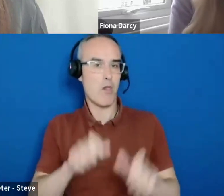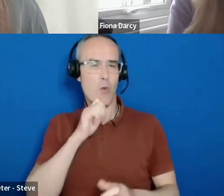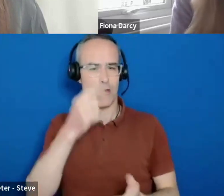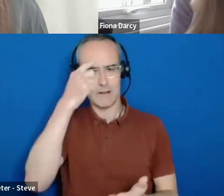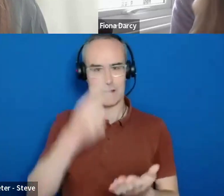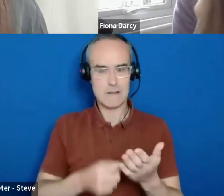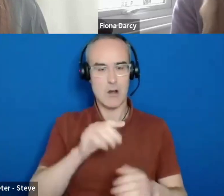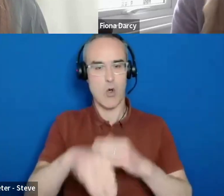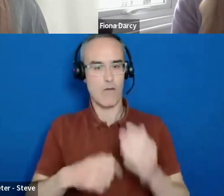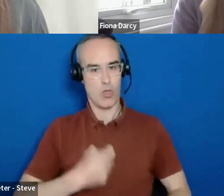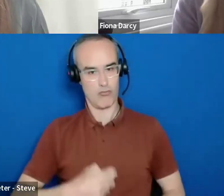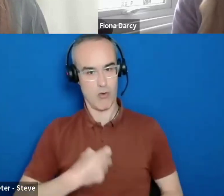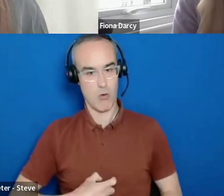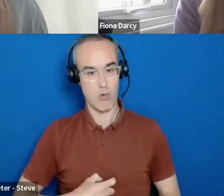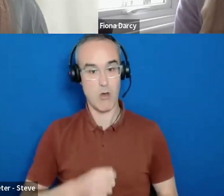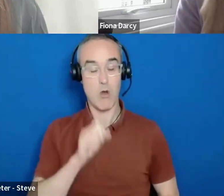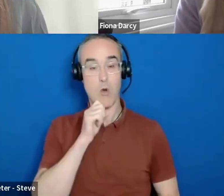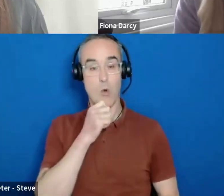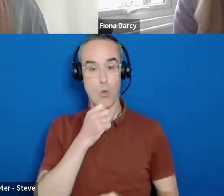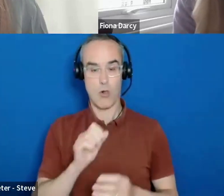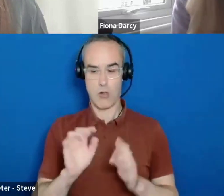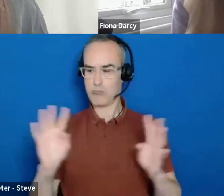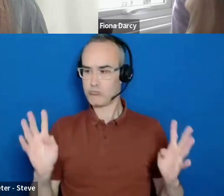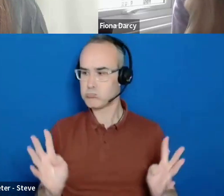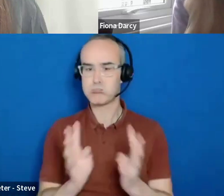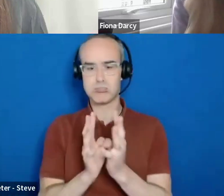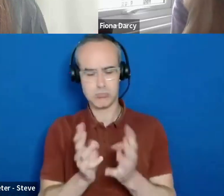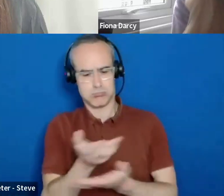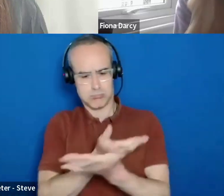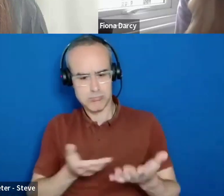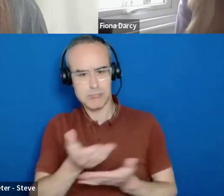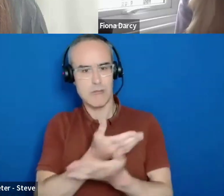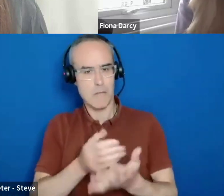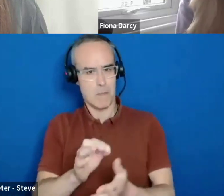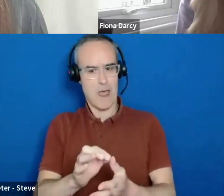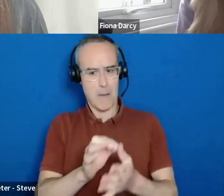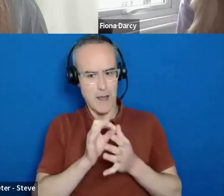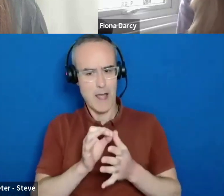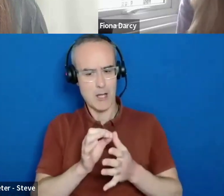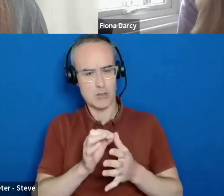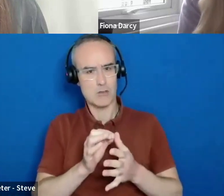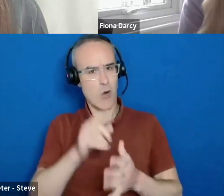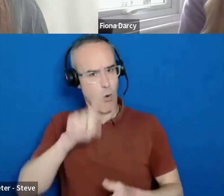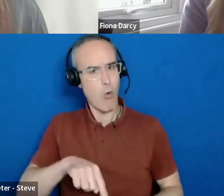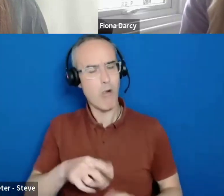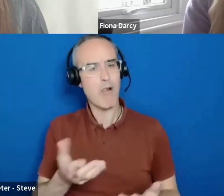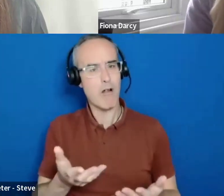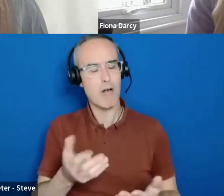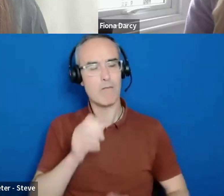They will meet and assess all the applications. They will be looking for whether an application meets the